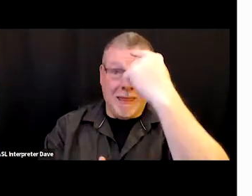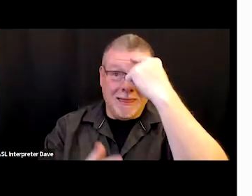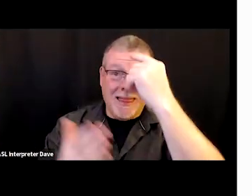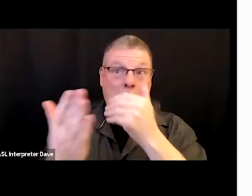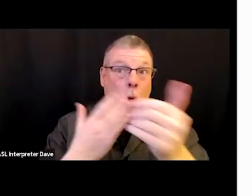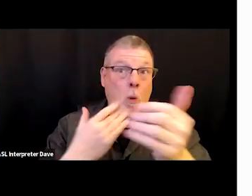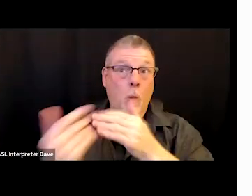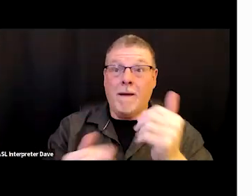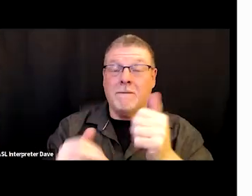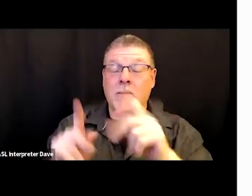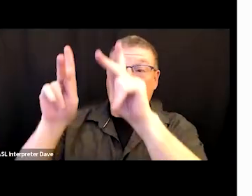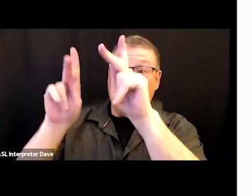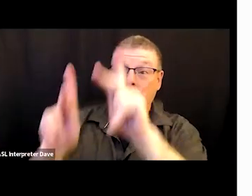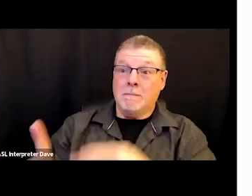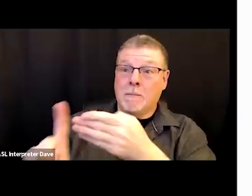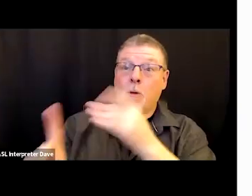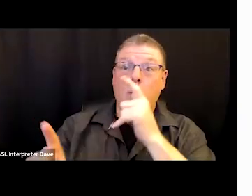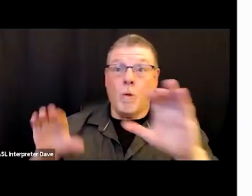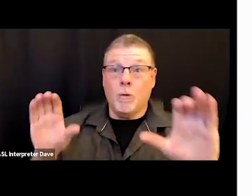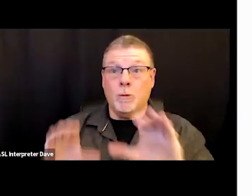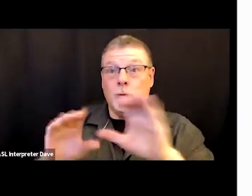the drug test observer, or the probation officer,